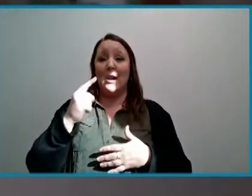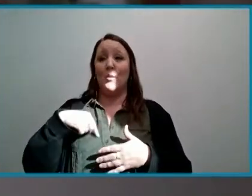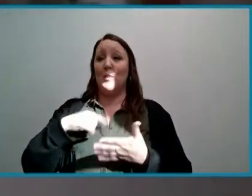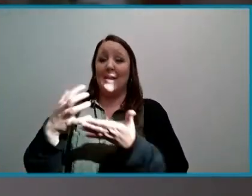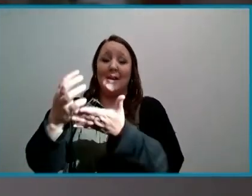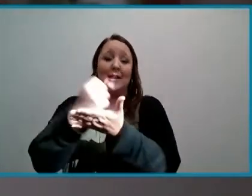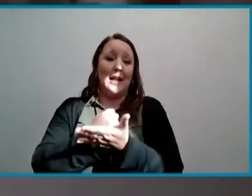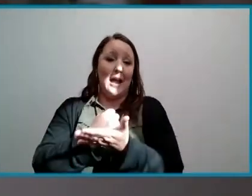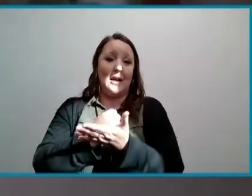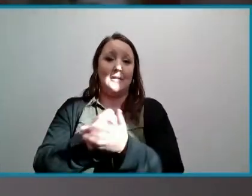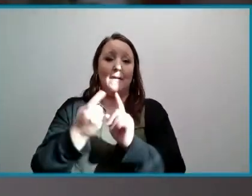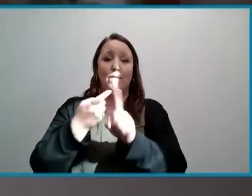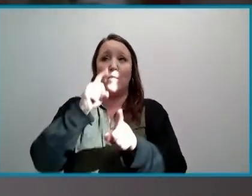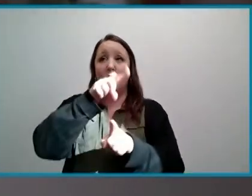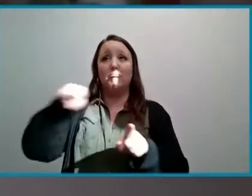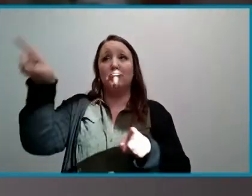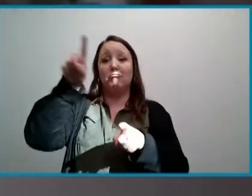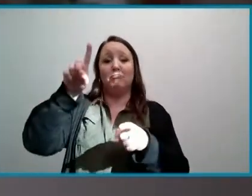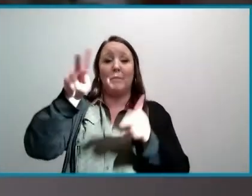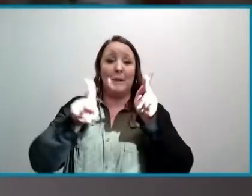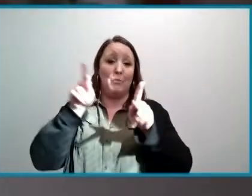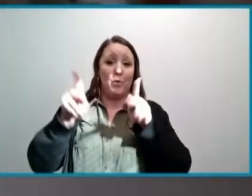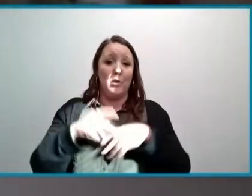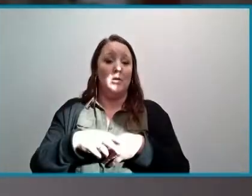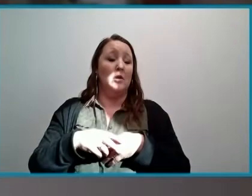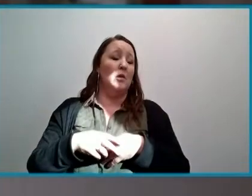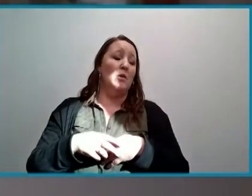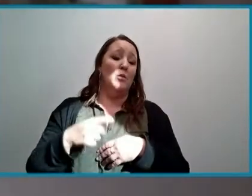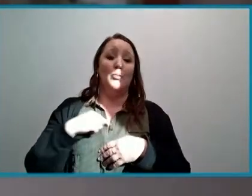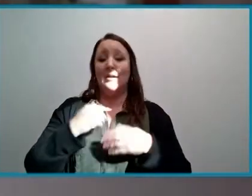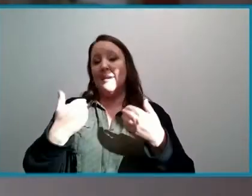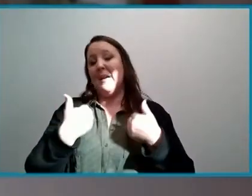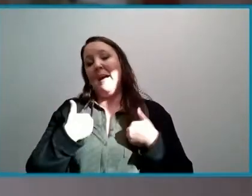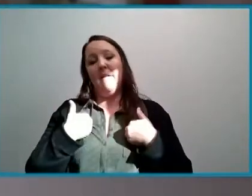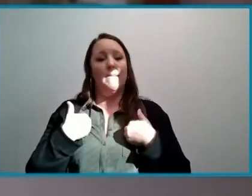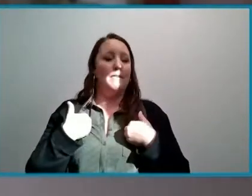and we, we have a lot of reputable,